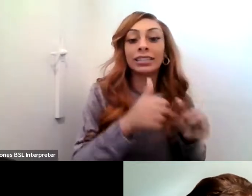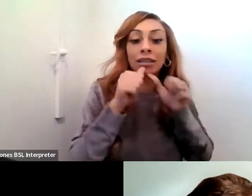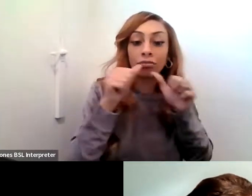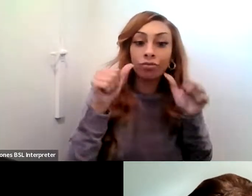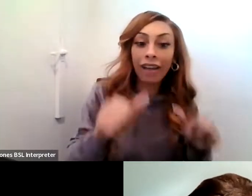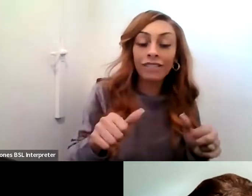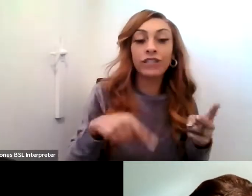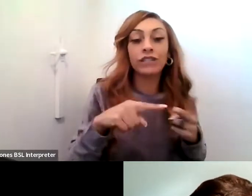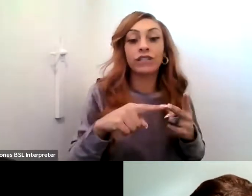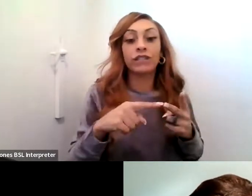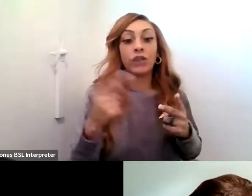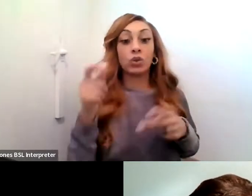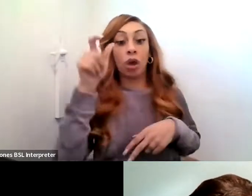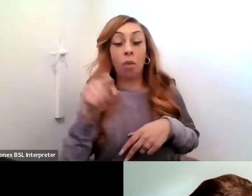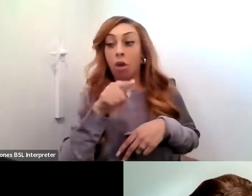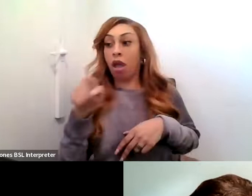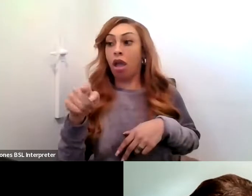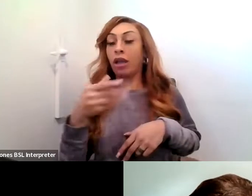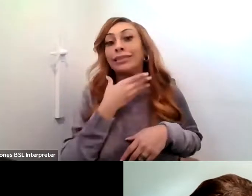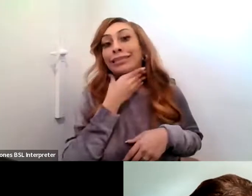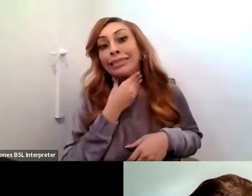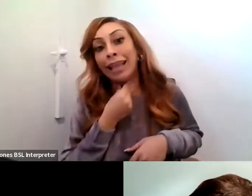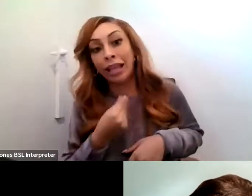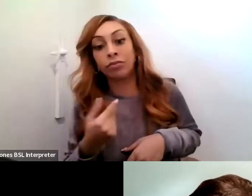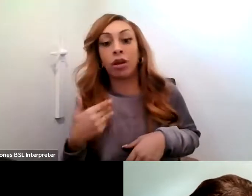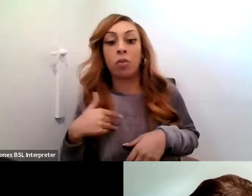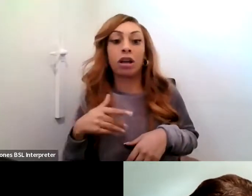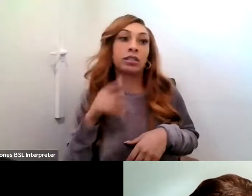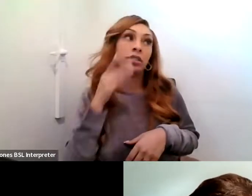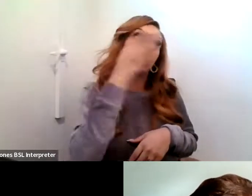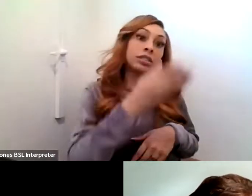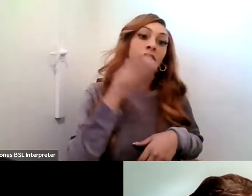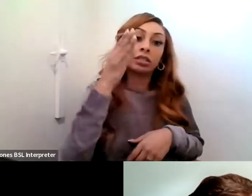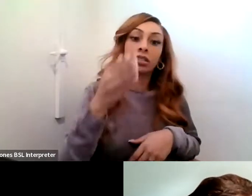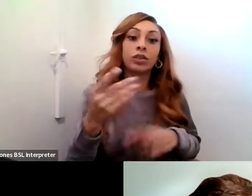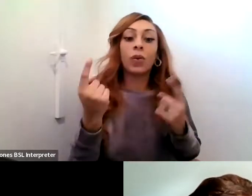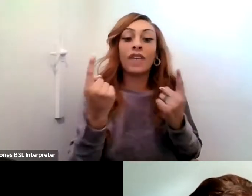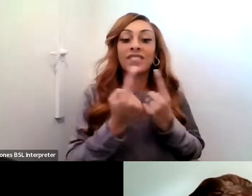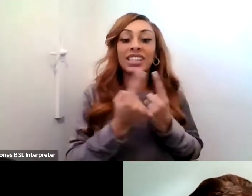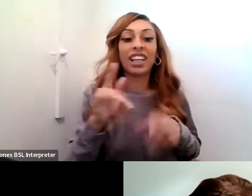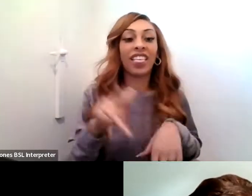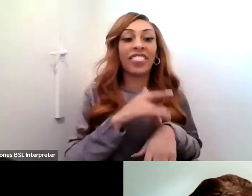to somebody who desperately wants to be at a physical theatre, and the next best thing is watching the show live,